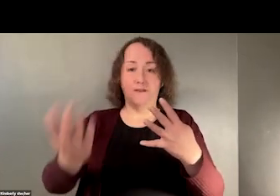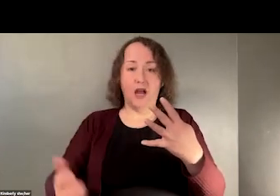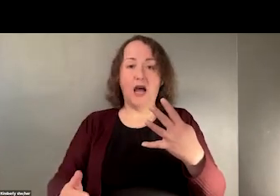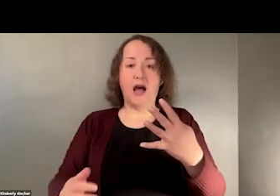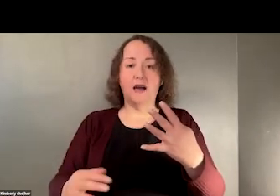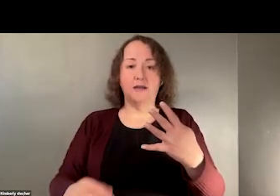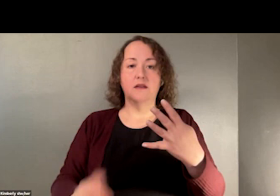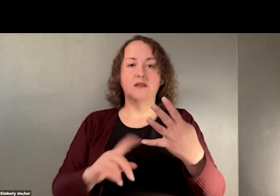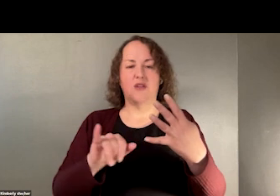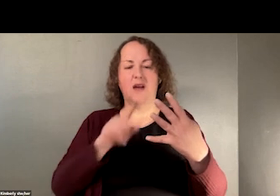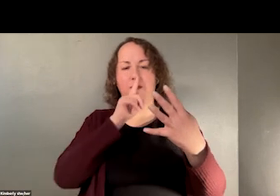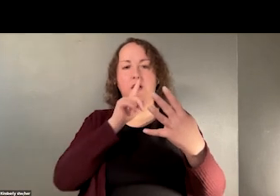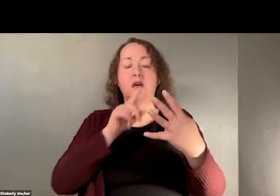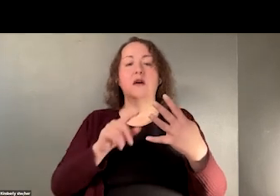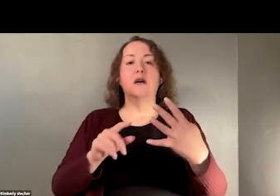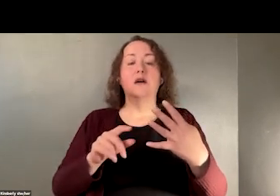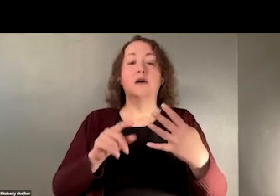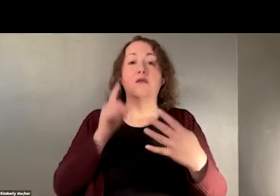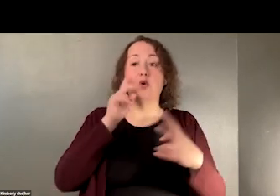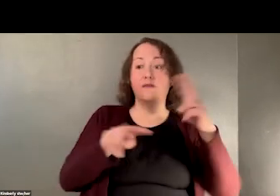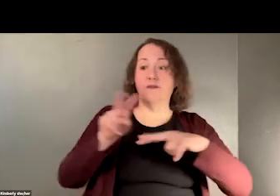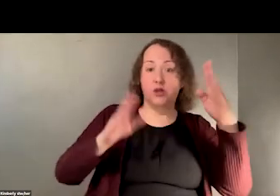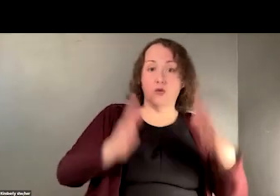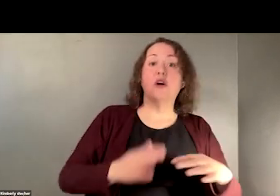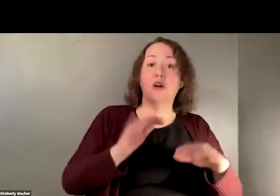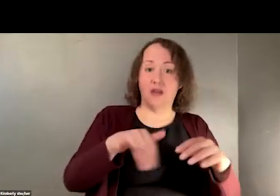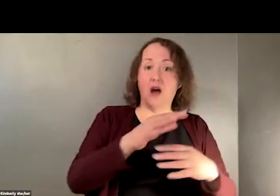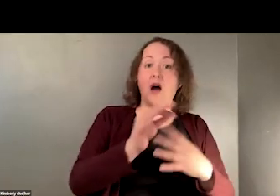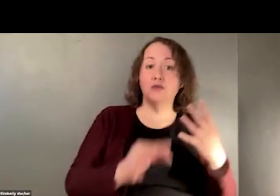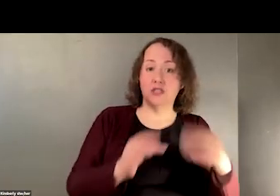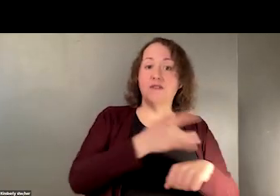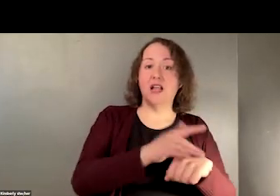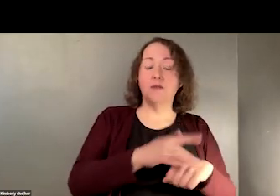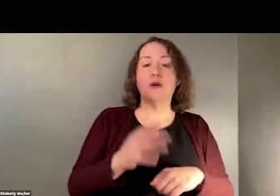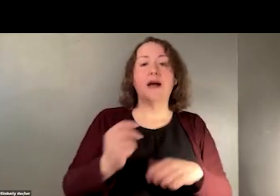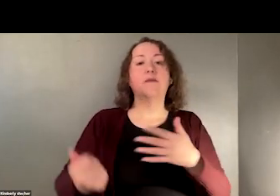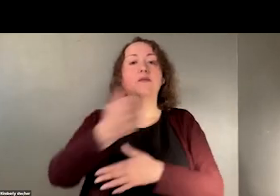This is not only available for reviewers. It is also available for principal investigators as well